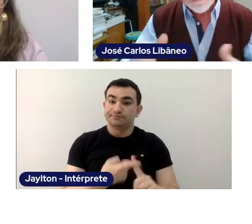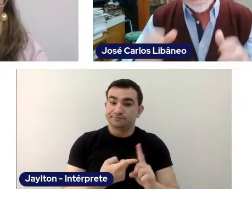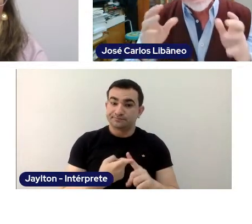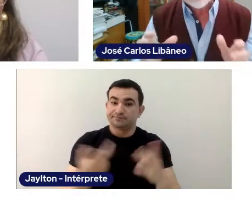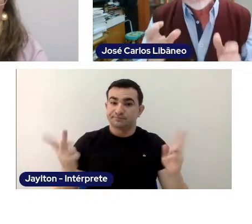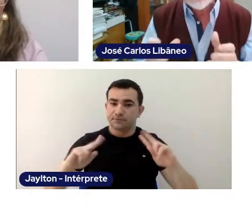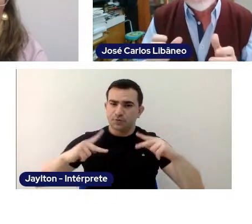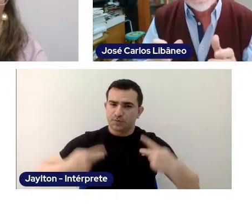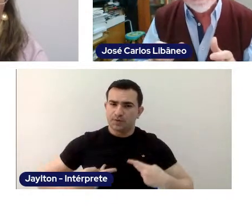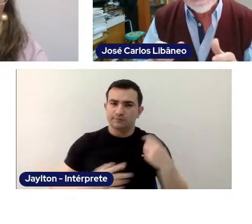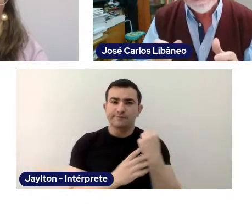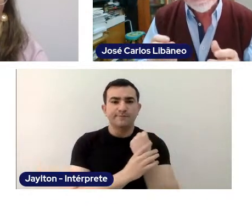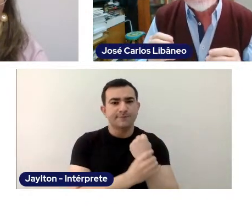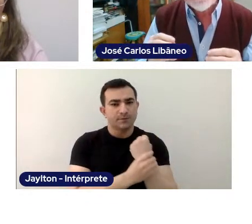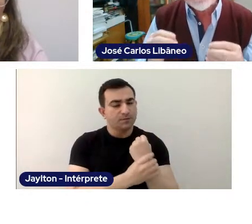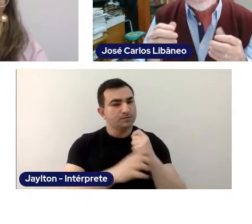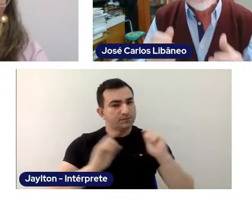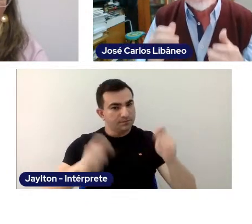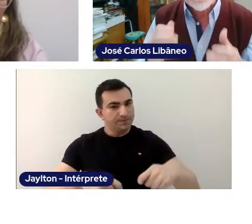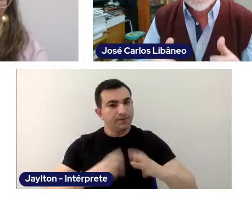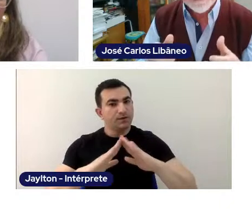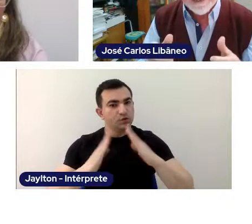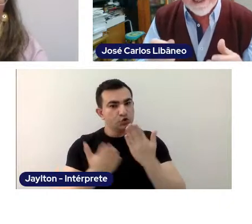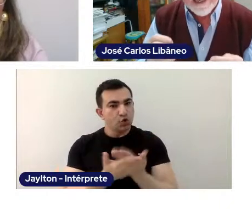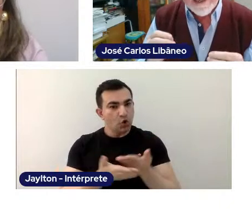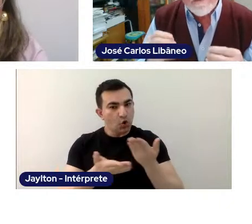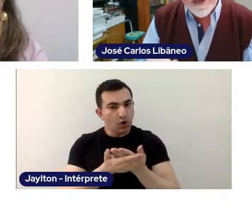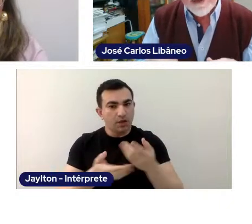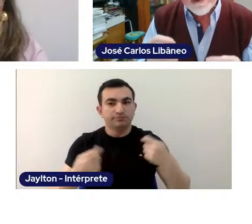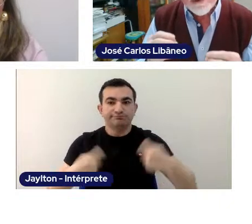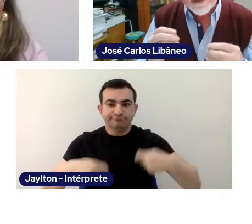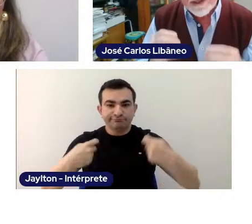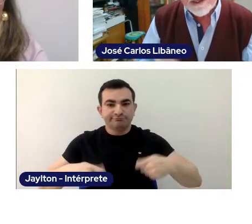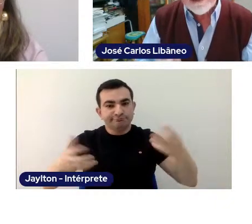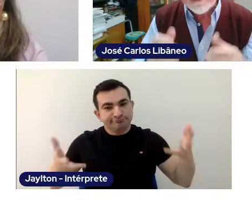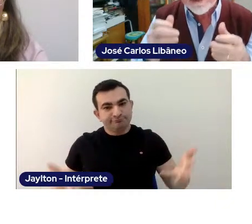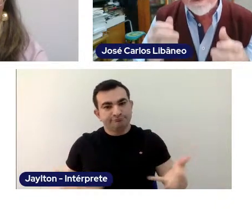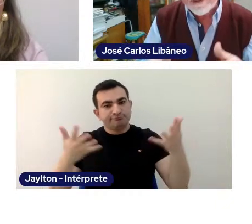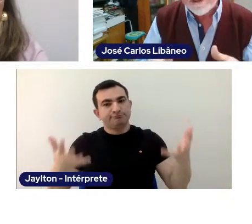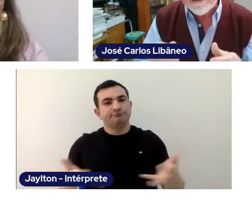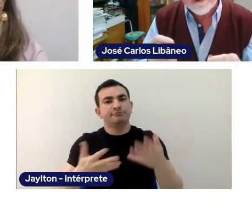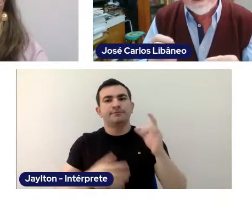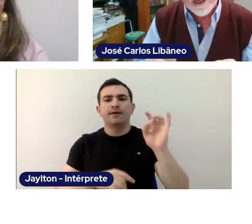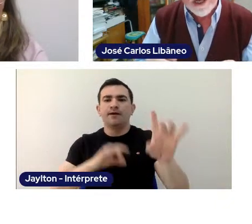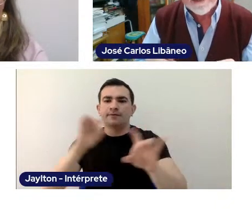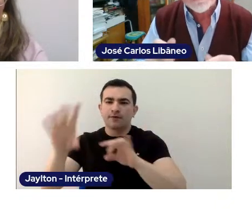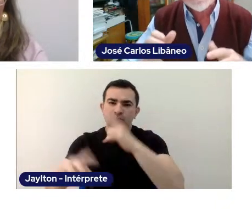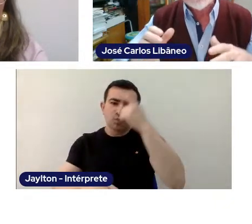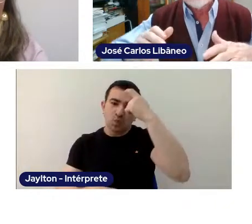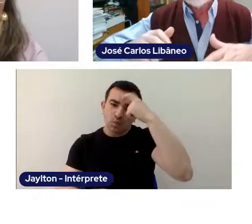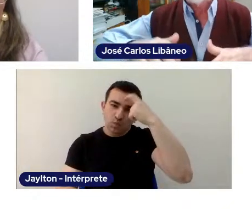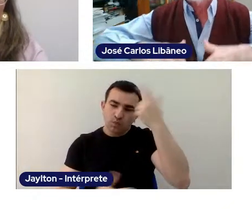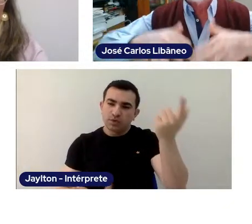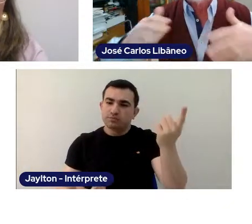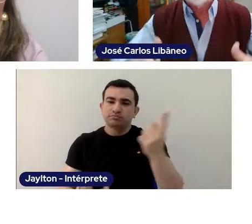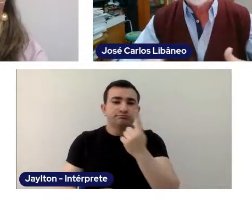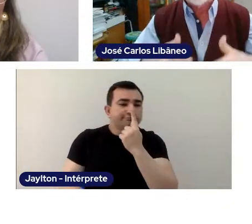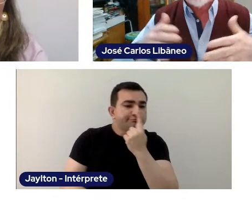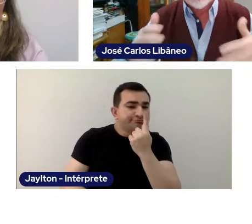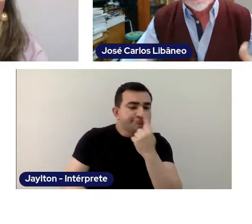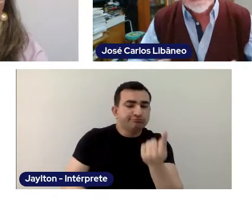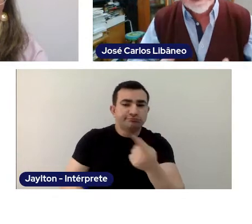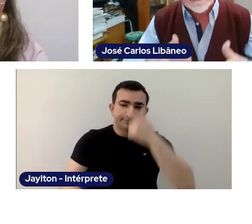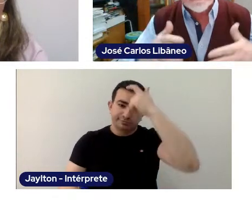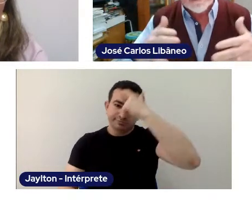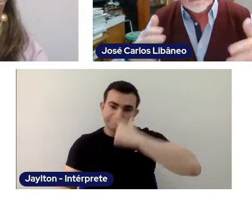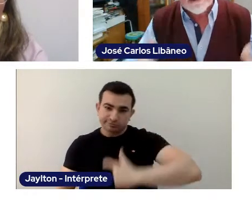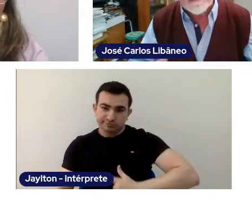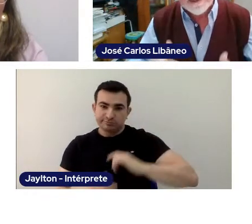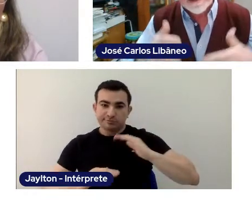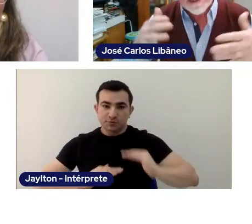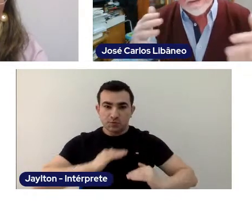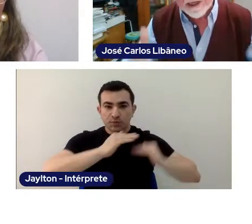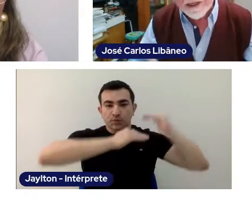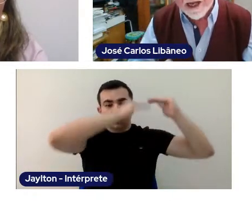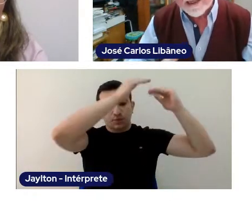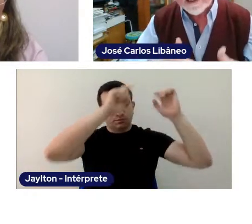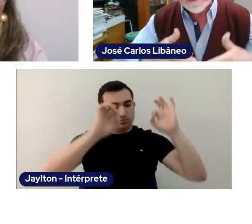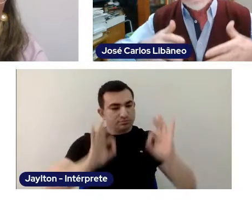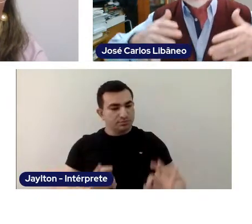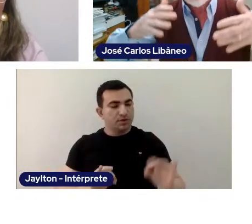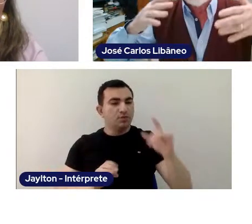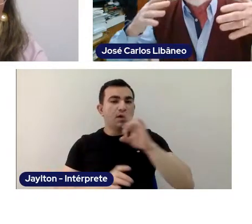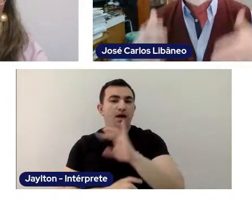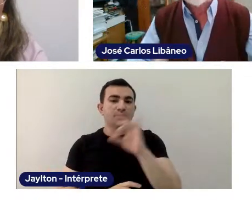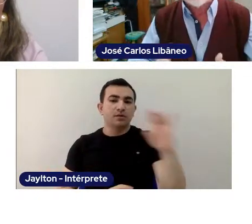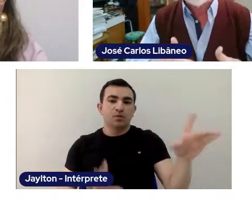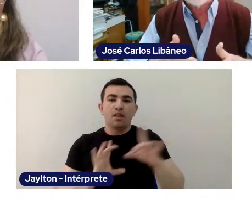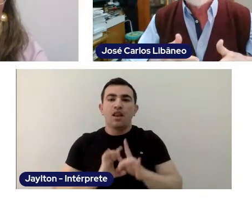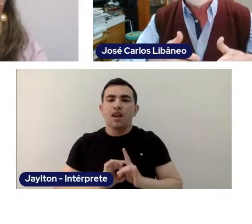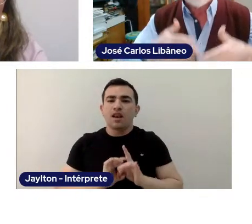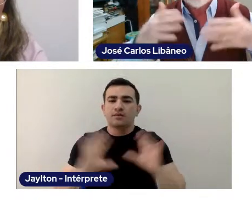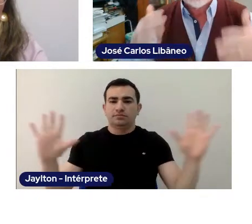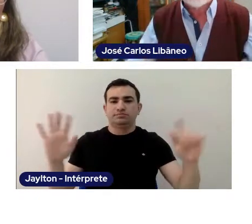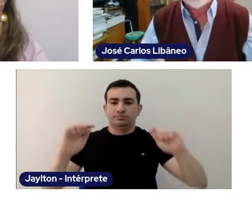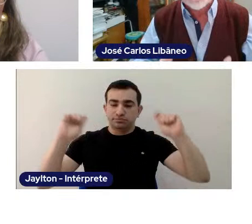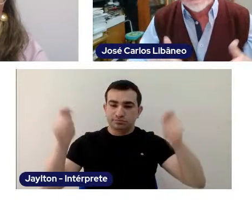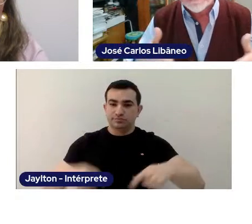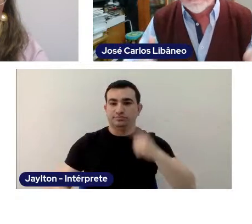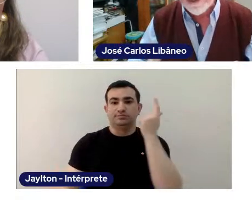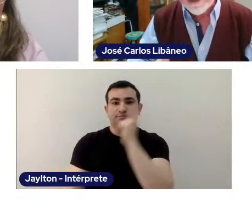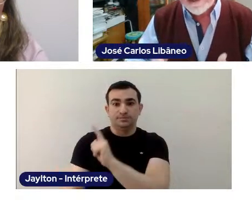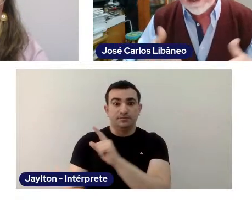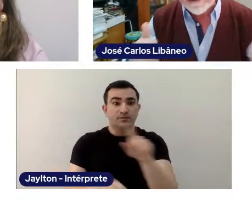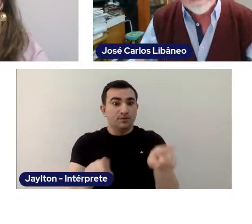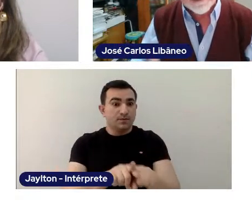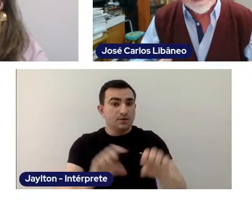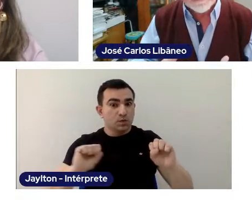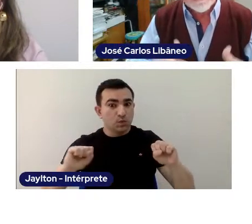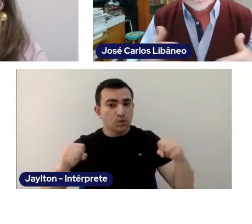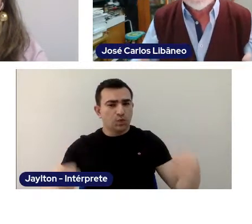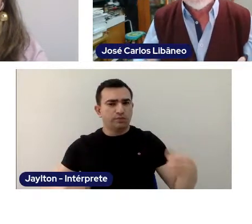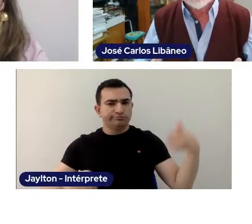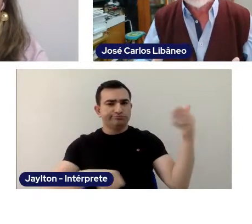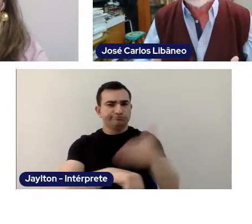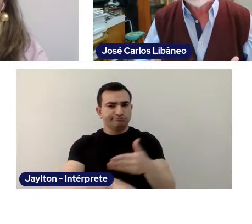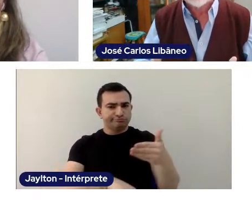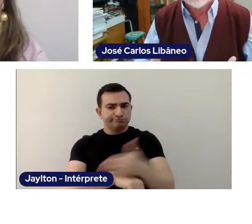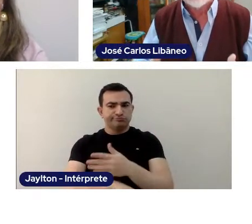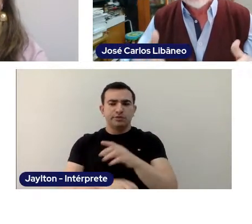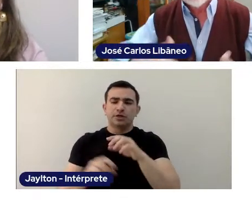This school system needs to provide cognitive, emotional and moral means so that the students may achieve autonomy, freedom, a higher level of participation and social intervention capacity.